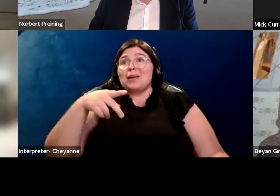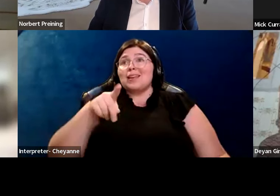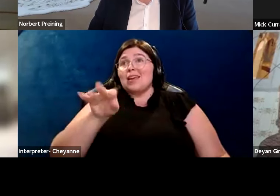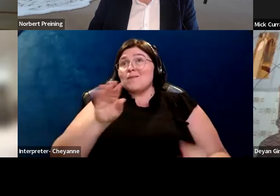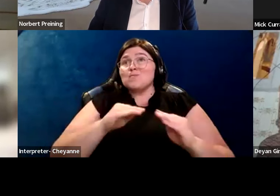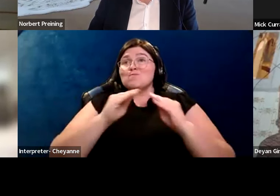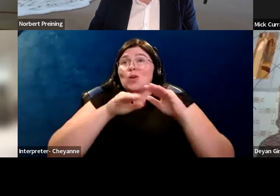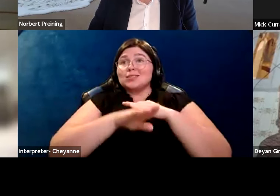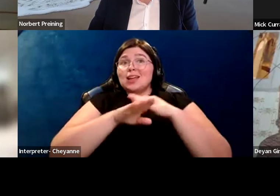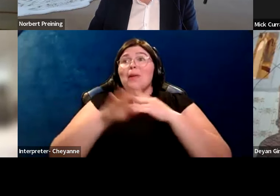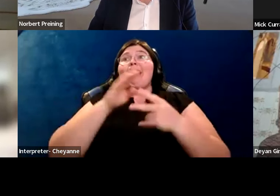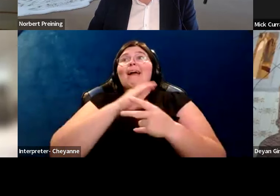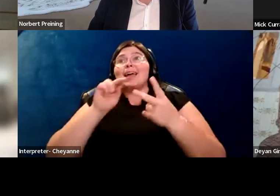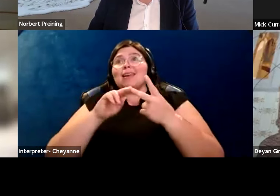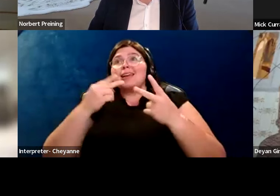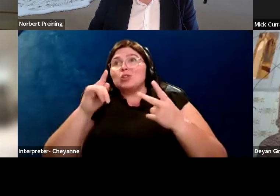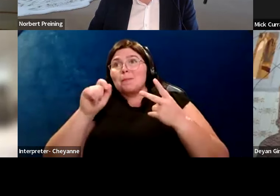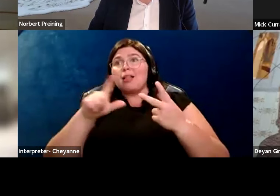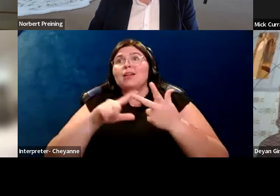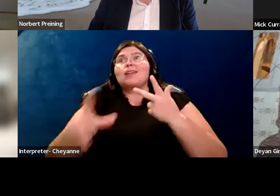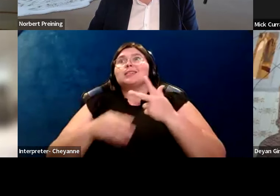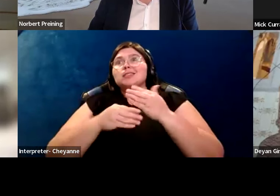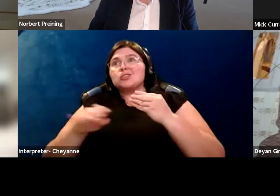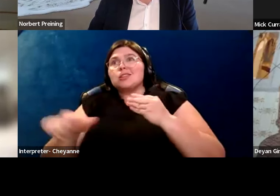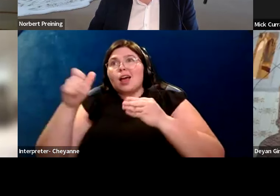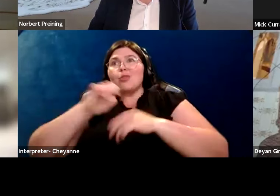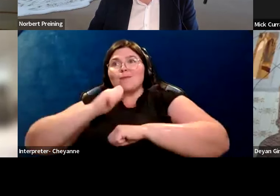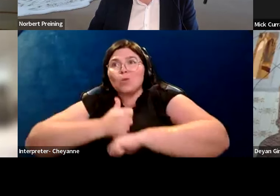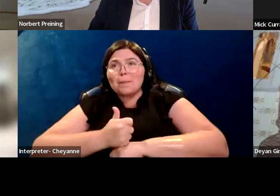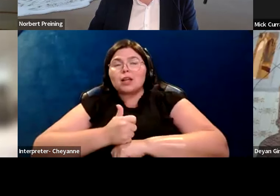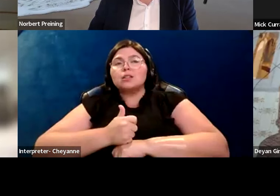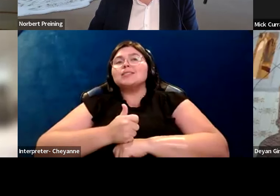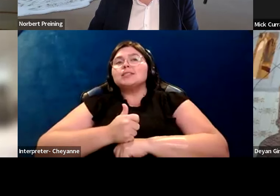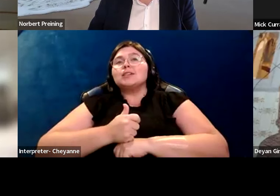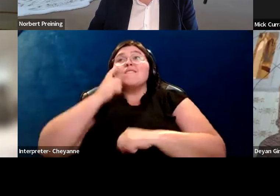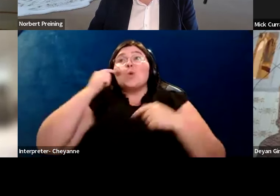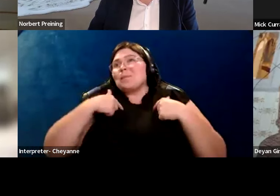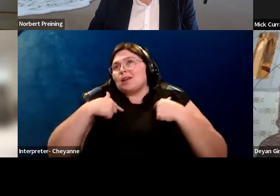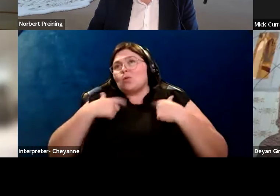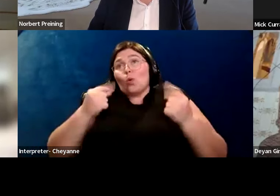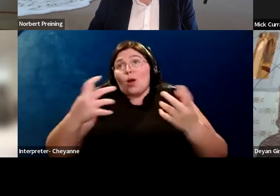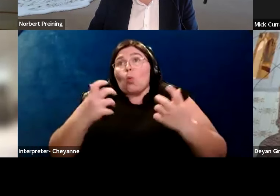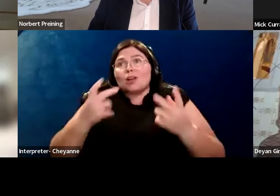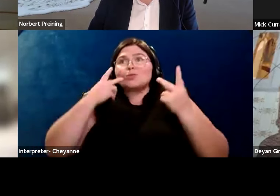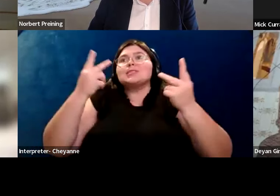in addition to the HTML and in addition to other formats, is, for me, what I would like to see in, let's say,